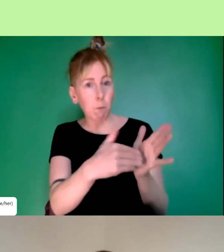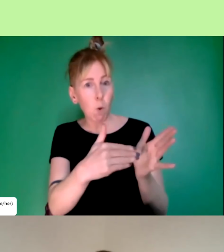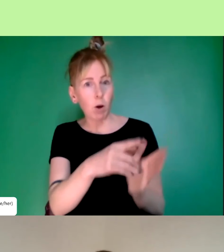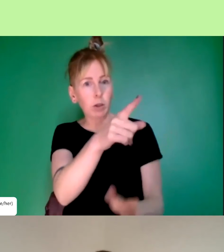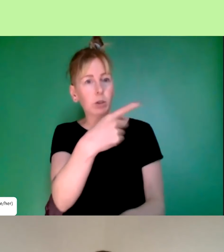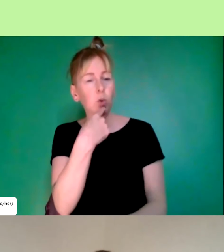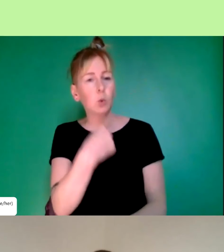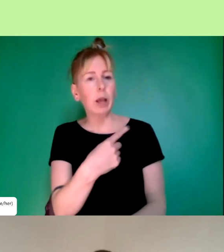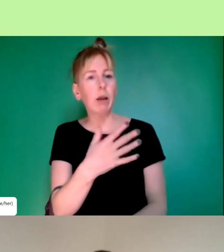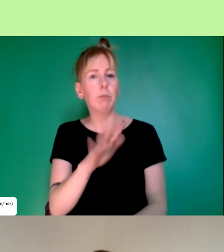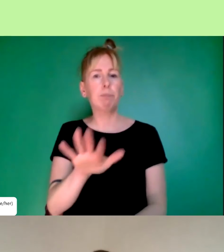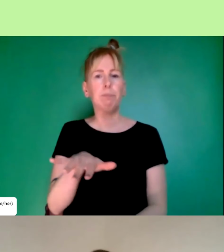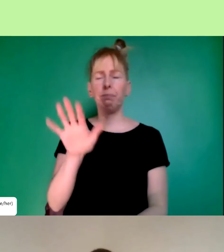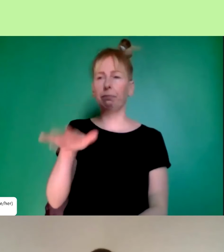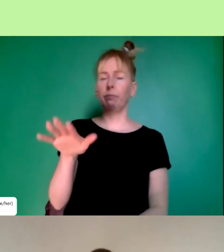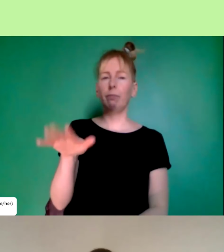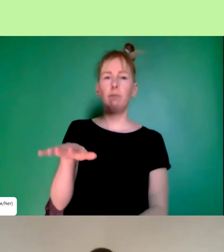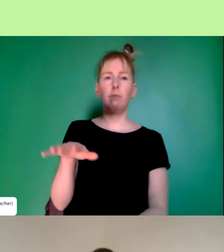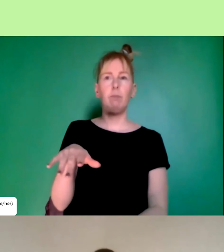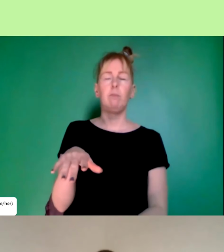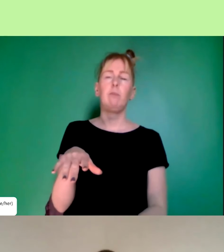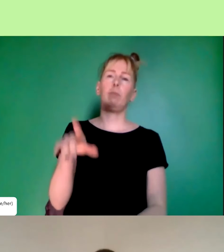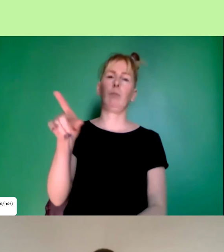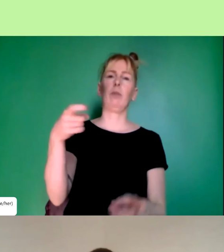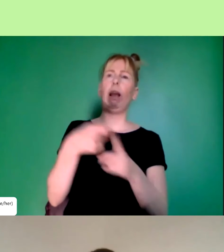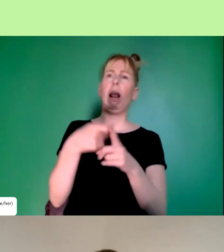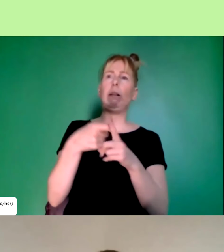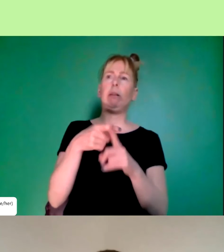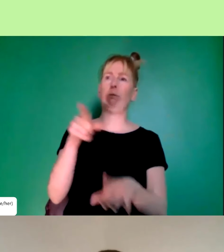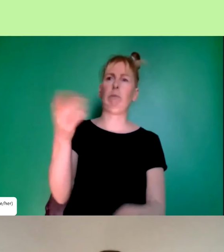you to just tell me what kind of care you need. The first point of caring is to ask a